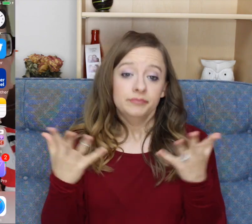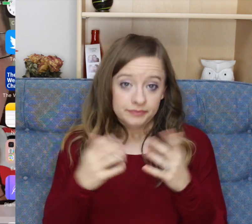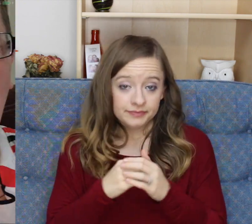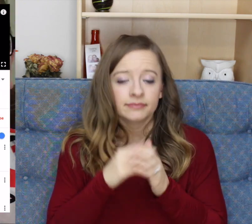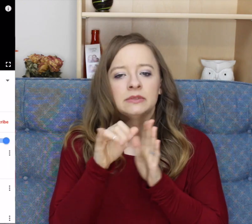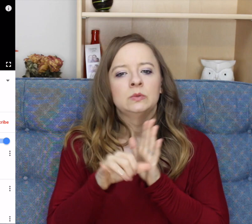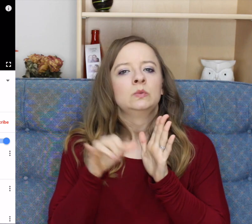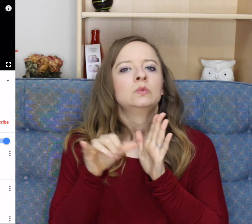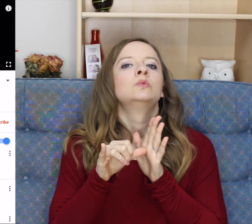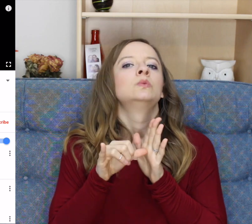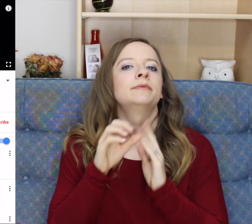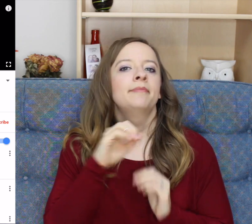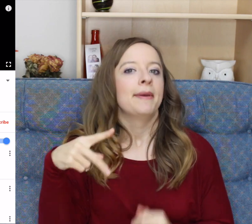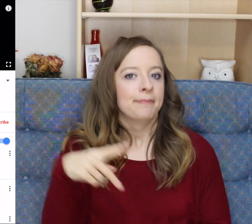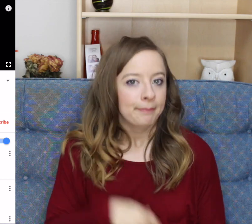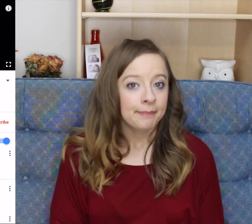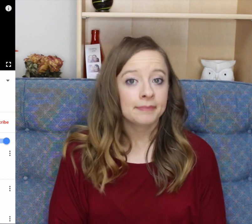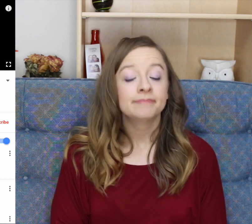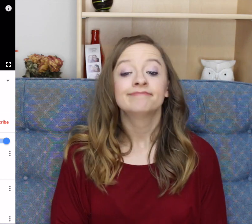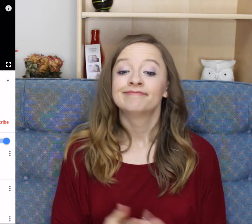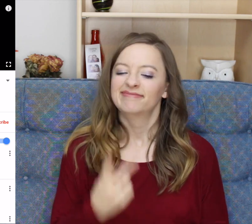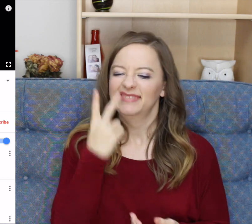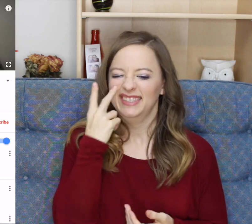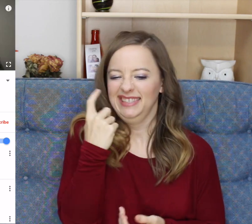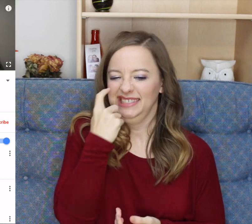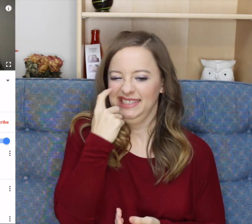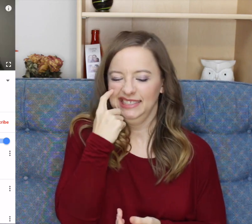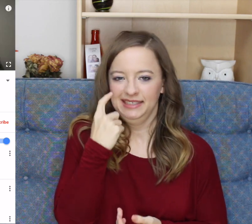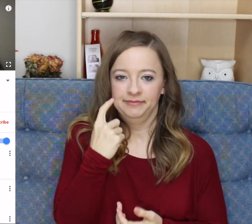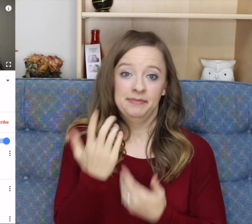Ok next one is my YouTube app. So as you can see I was watching